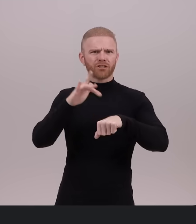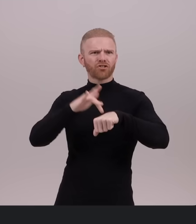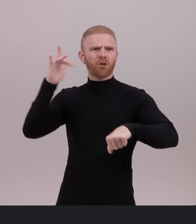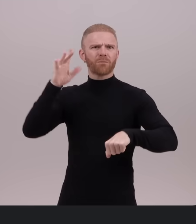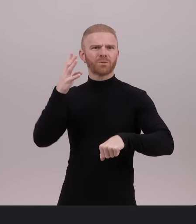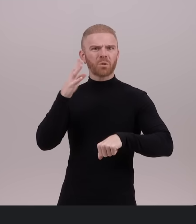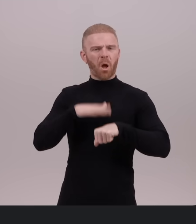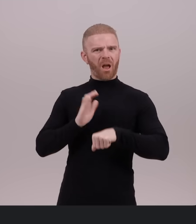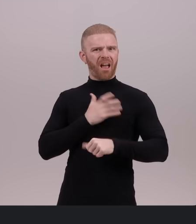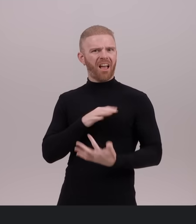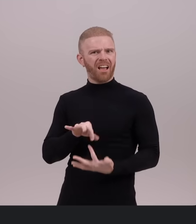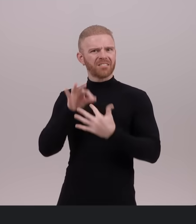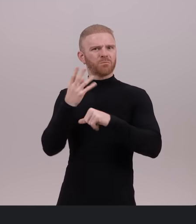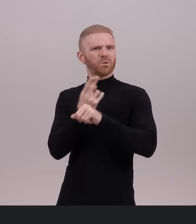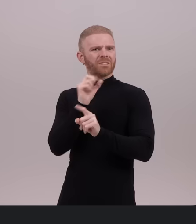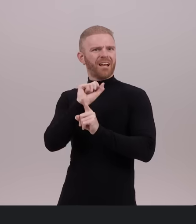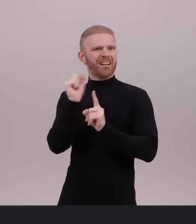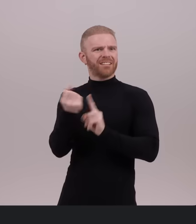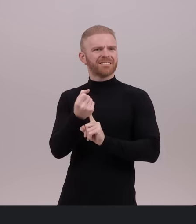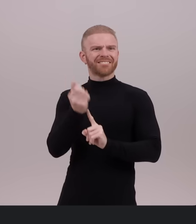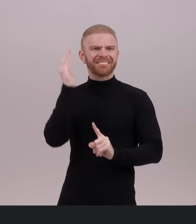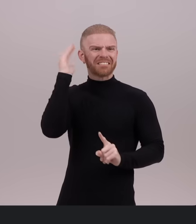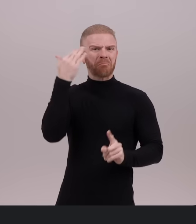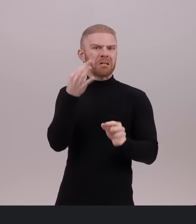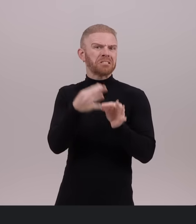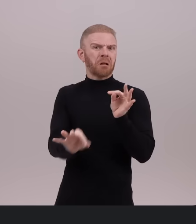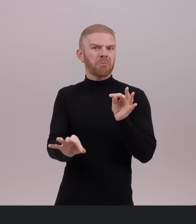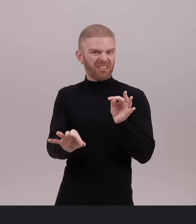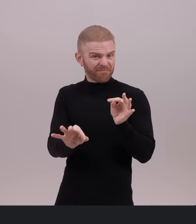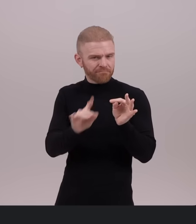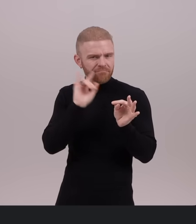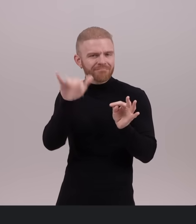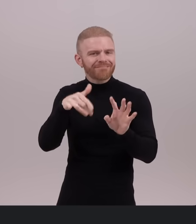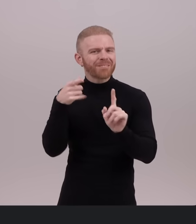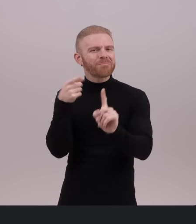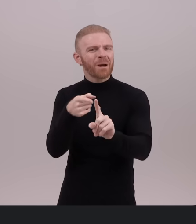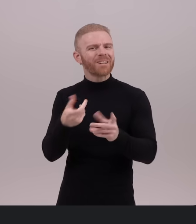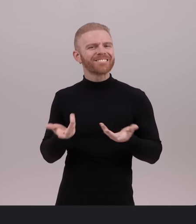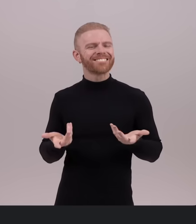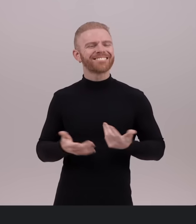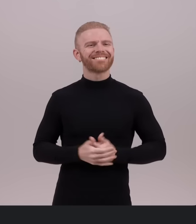And if all that seems a little too simple, that's the point. Antigravity makes building something